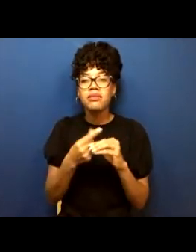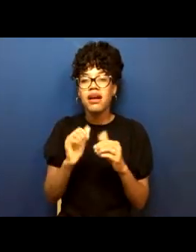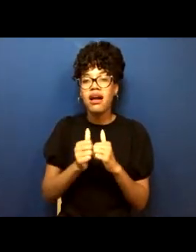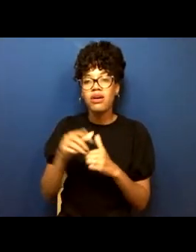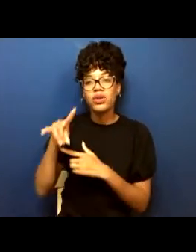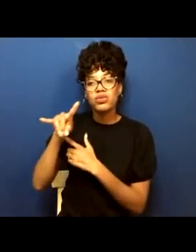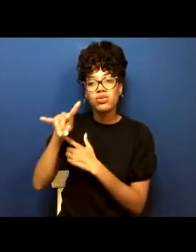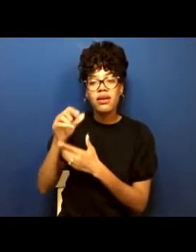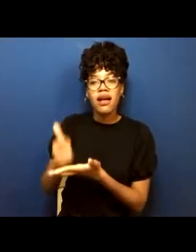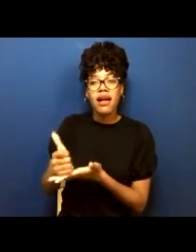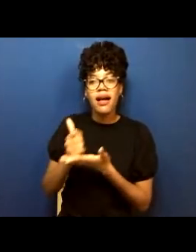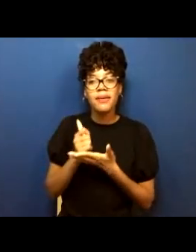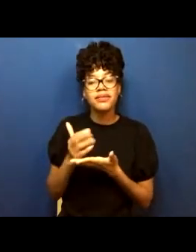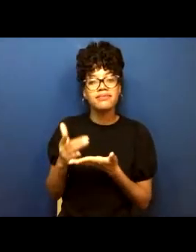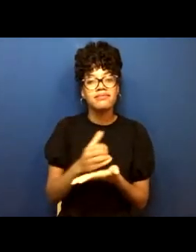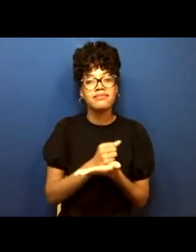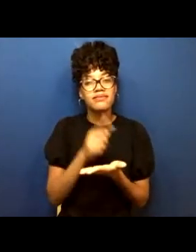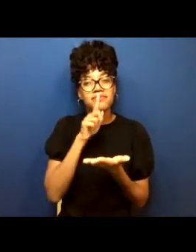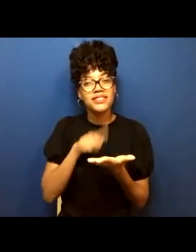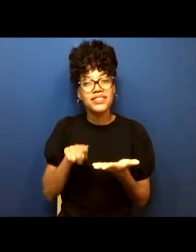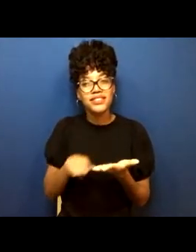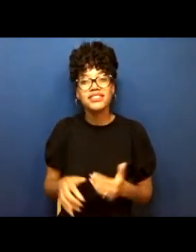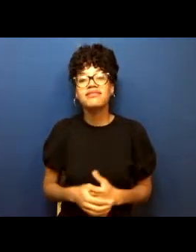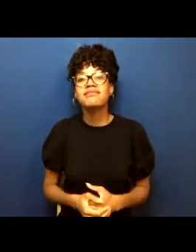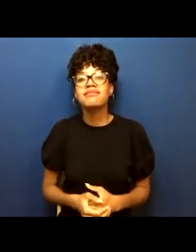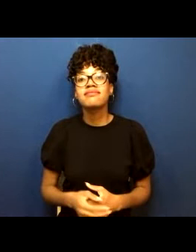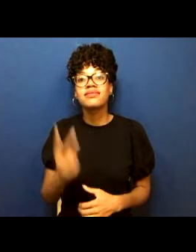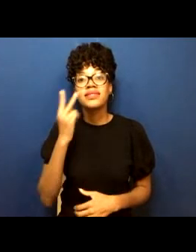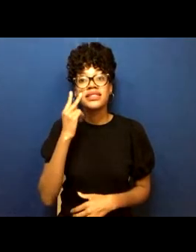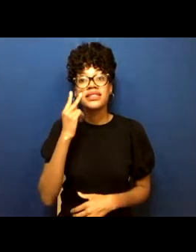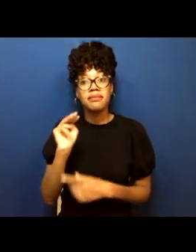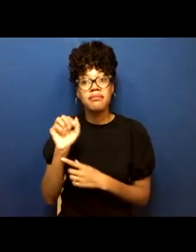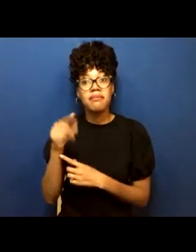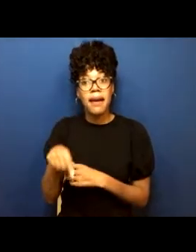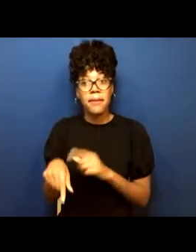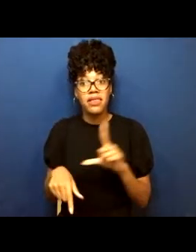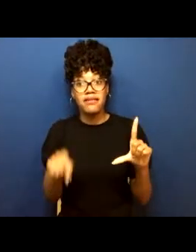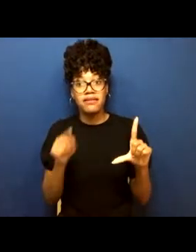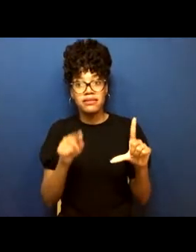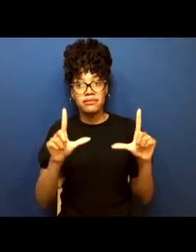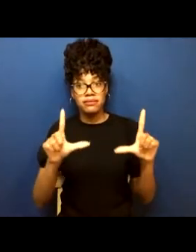So as you can see from the map on the left, Alaska State, which is the state where I do